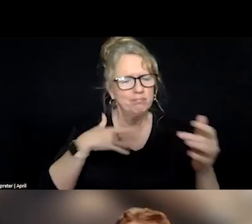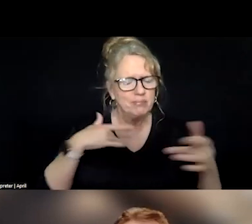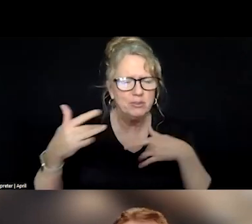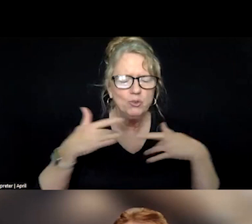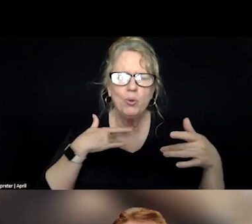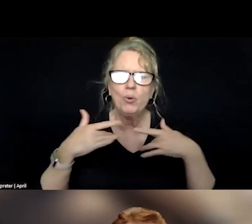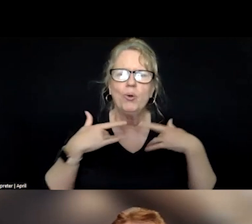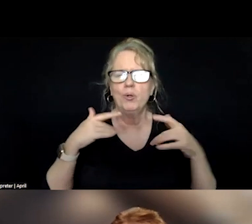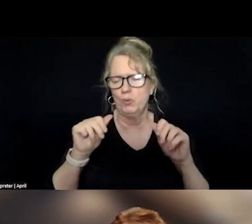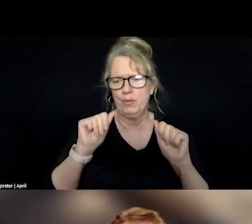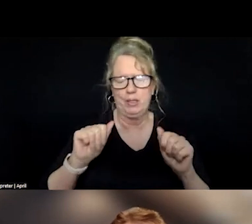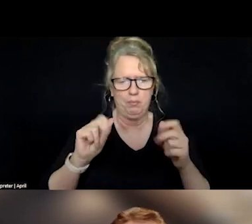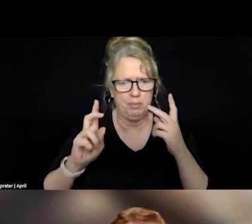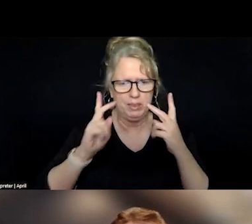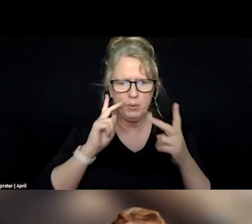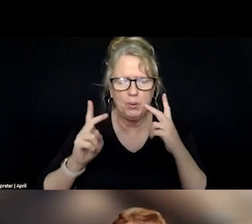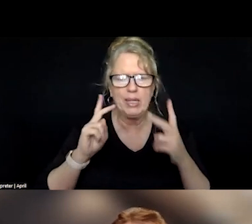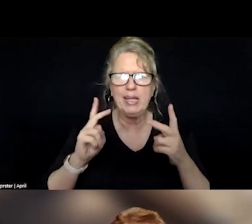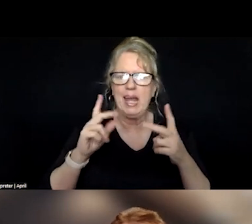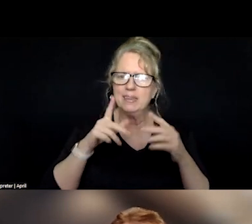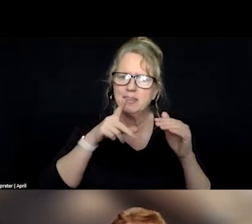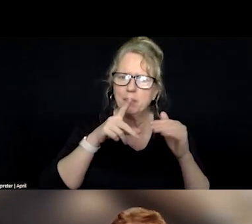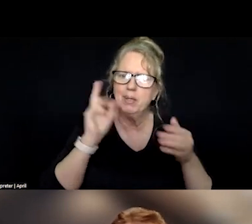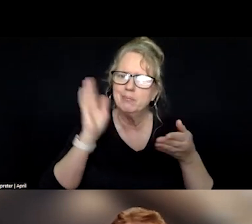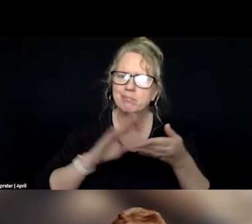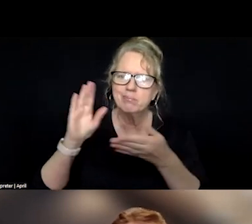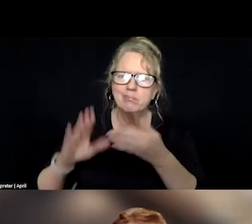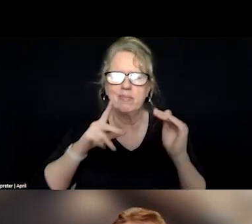COULD BE LOOKING AT CUTS ACROSS THE HEALTH FUNDING SPACE, THAT WE